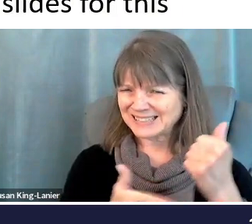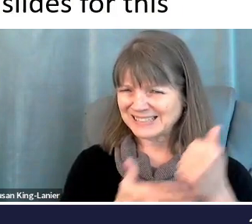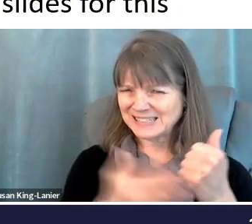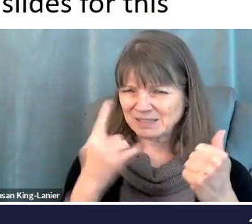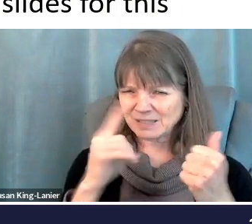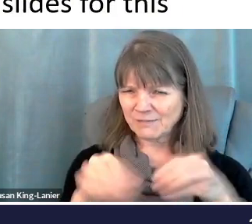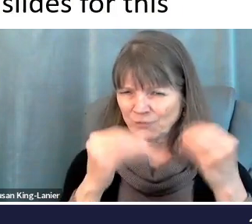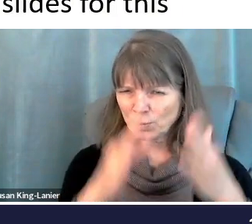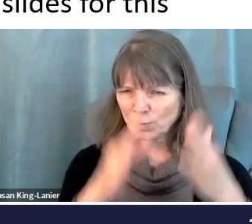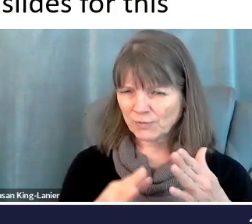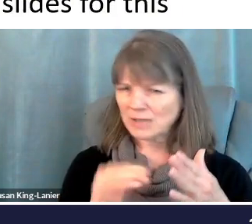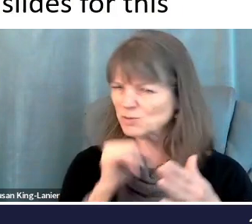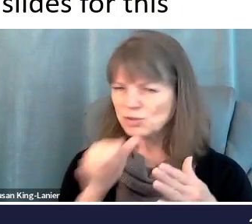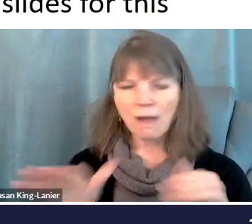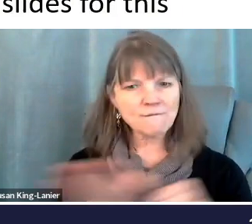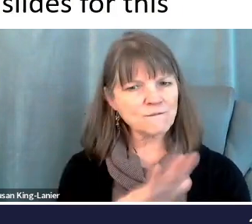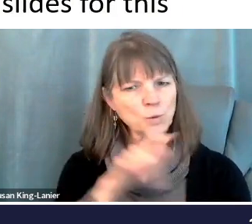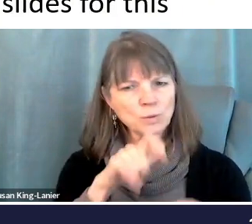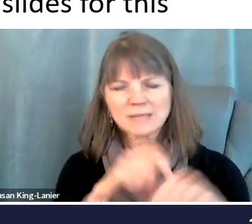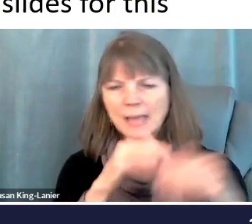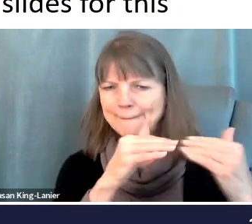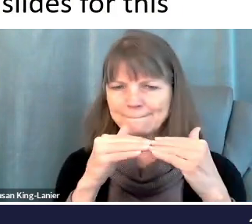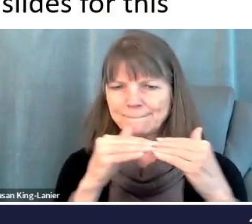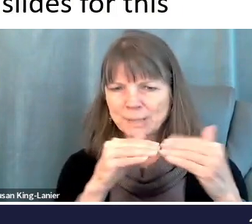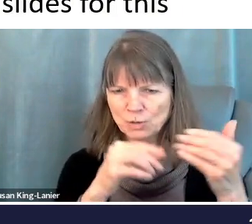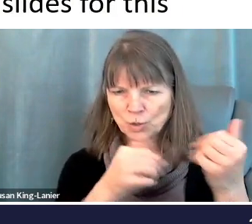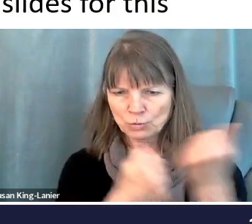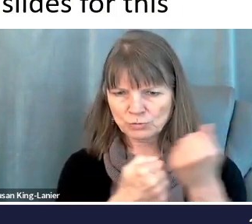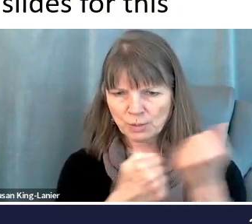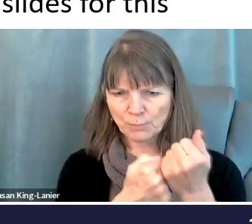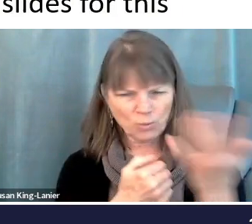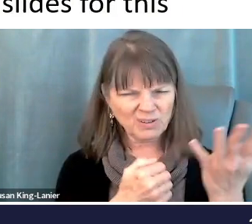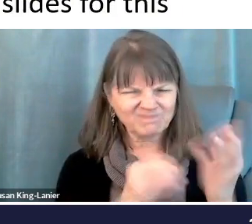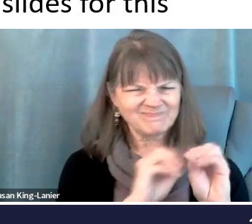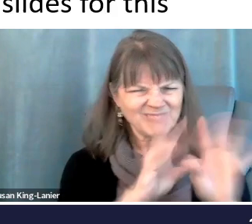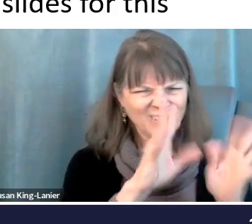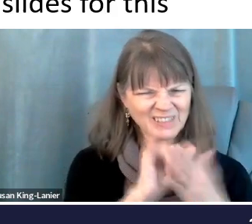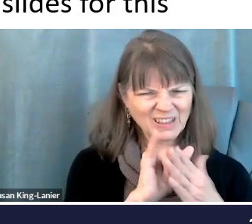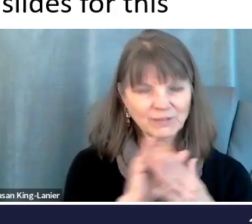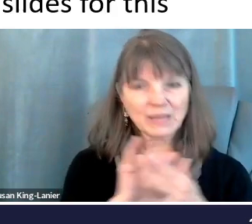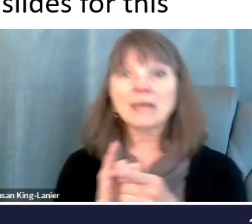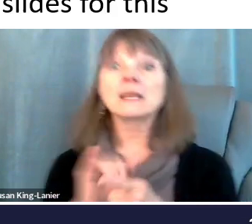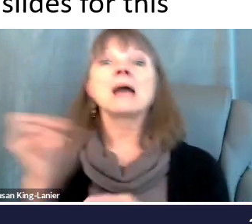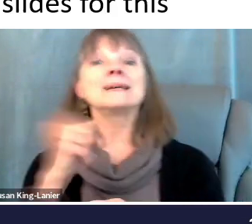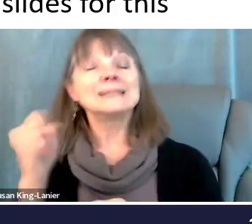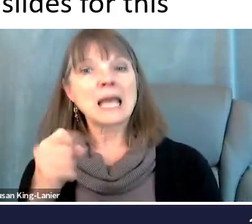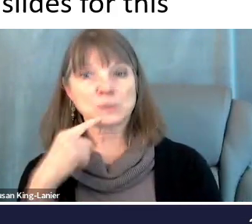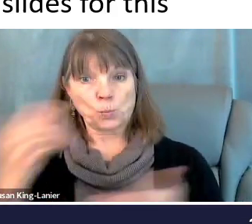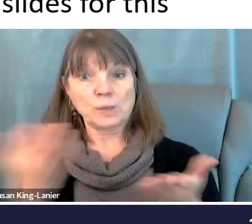providers and not necessarily a full time peer support. Can you clarify that a little bit? Absolutely, yeah.